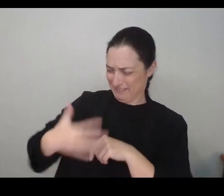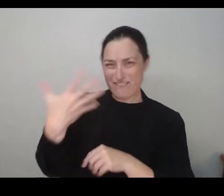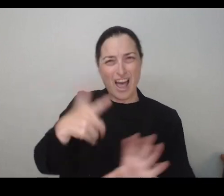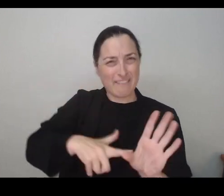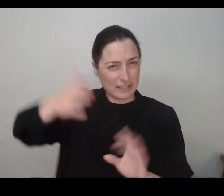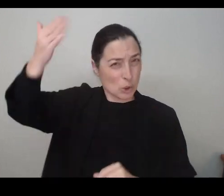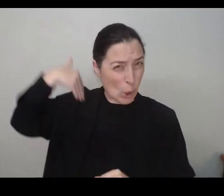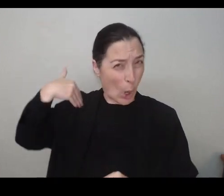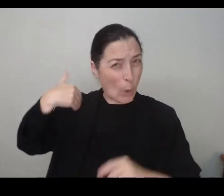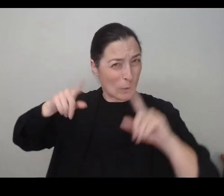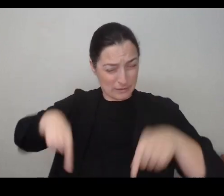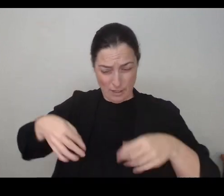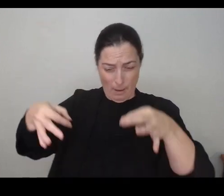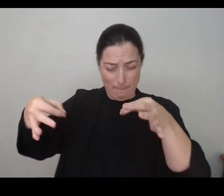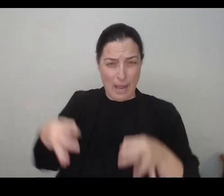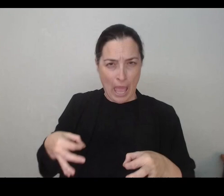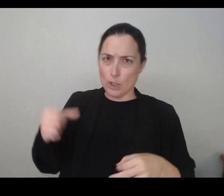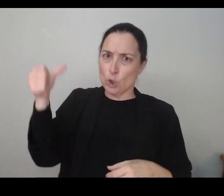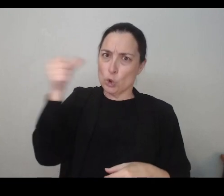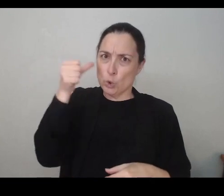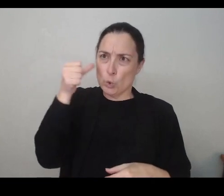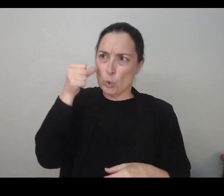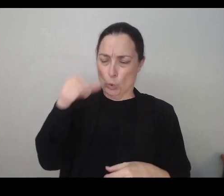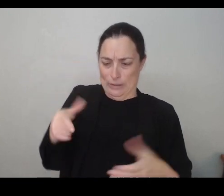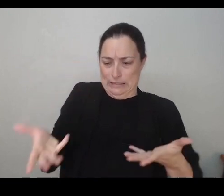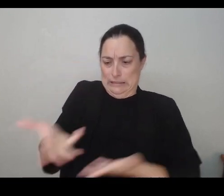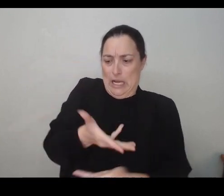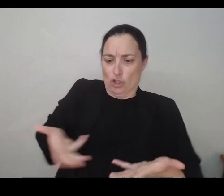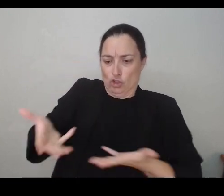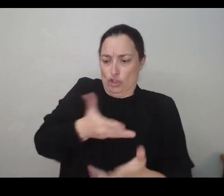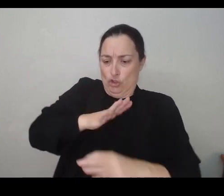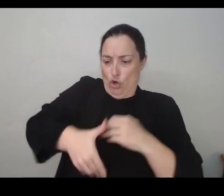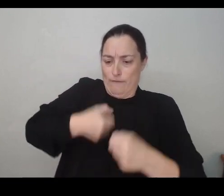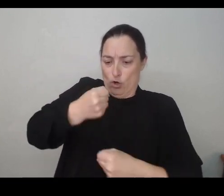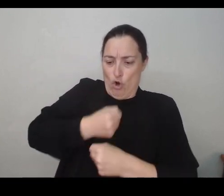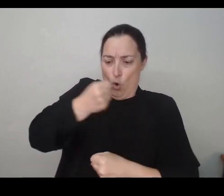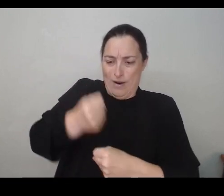we knew that we had to widen the discussion about Gauguin to fully appreciate him.